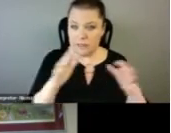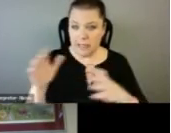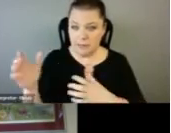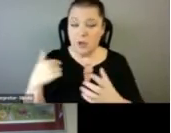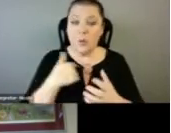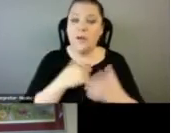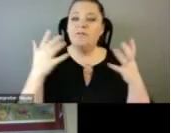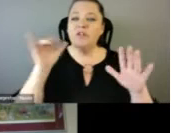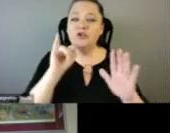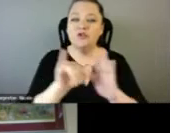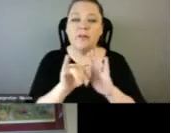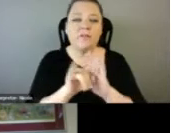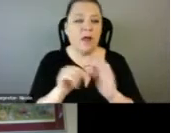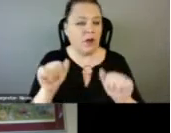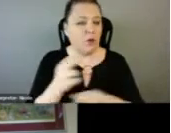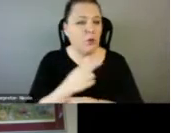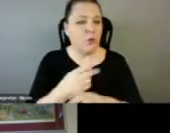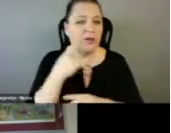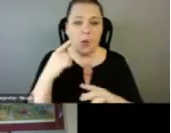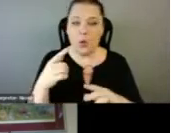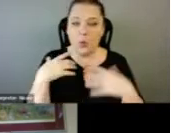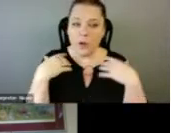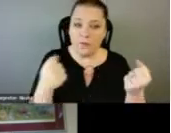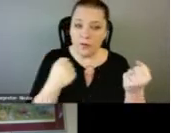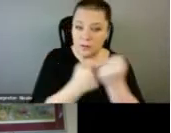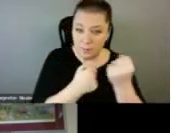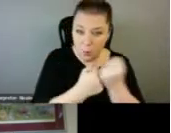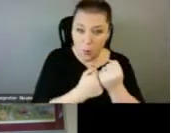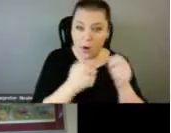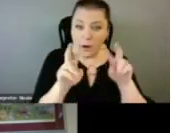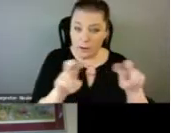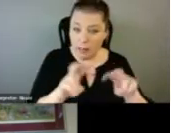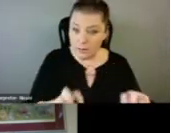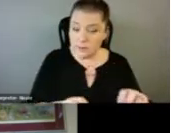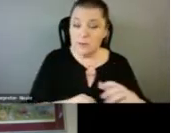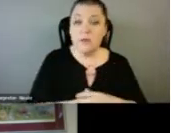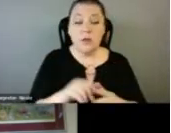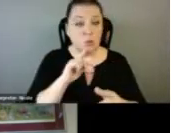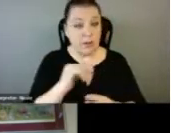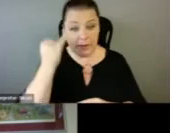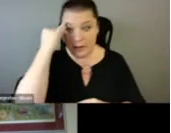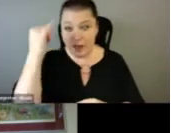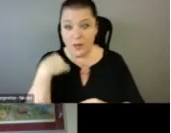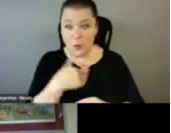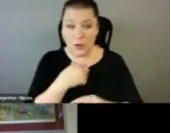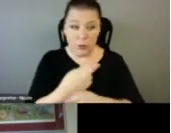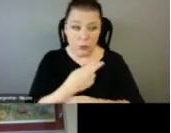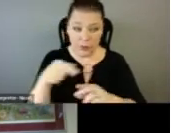identified could be used for recovery support, analysis. And so the idea being that we take this data and we present it to